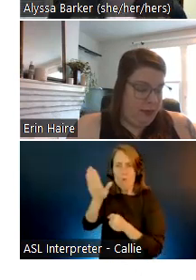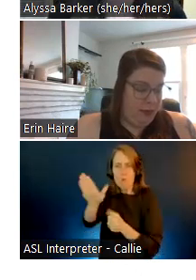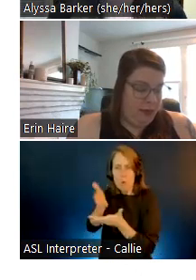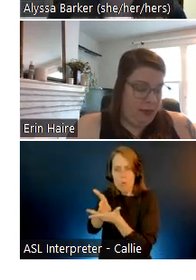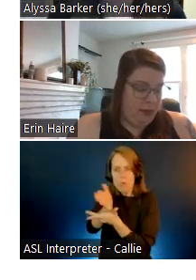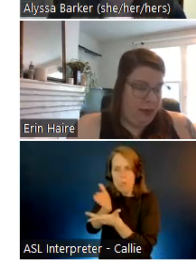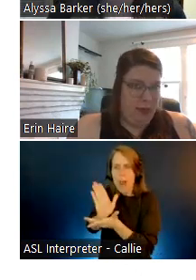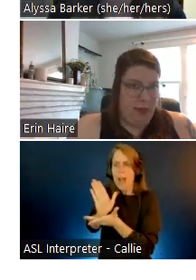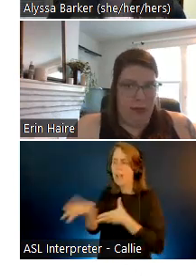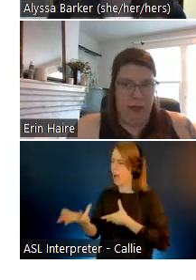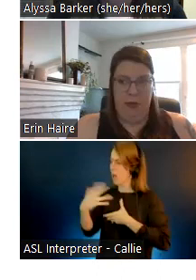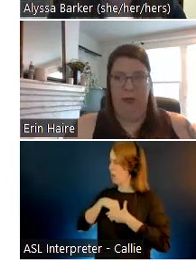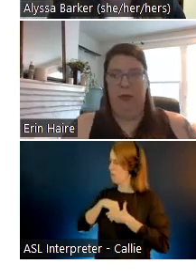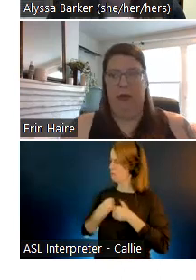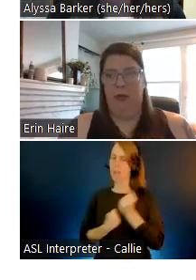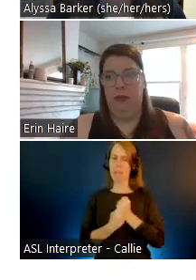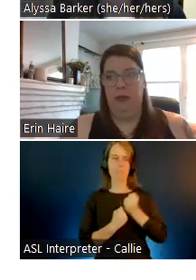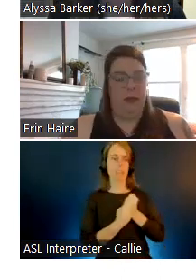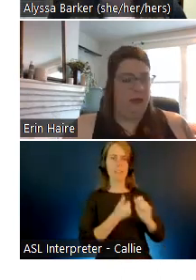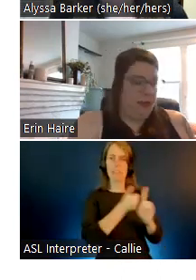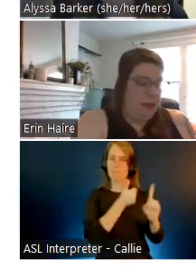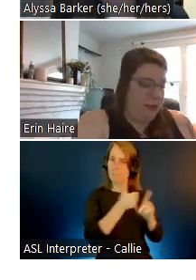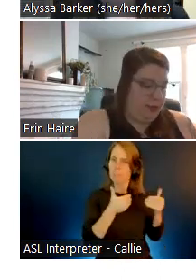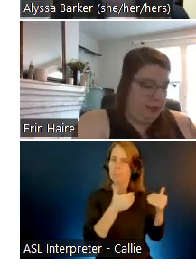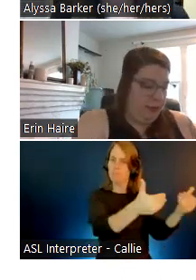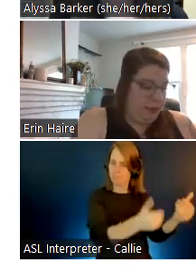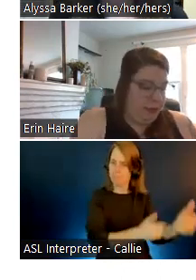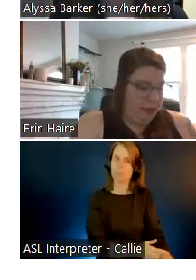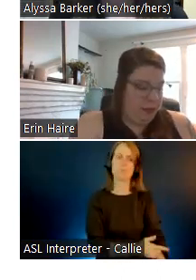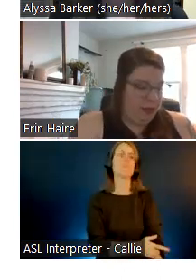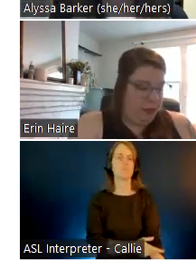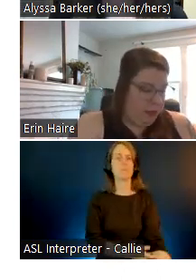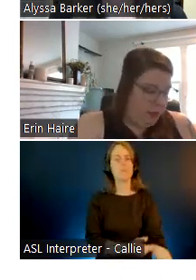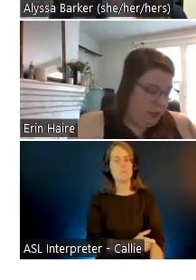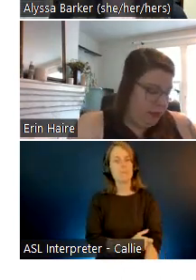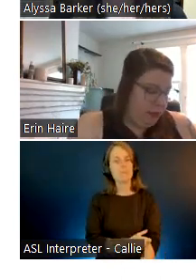their rights on their own education and outreach you know that's what we're doing here today